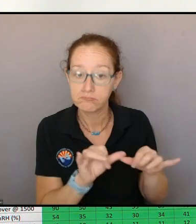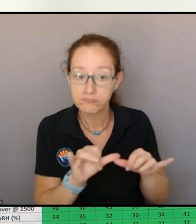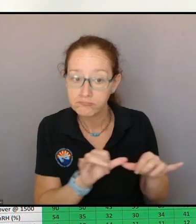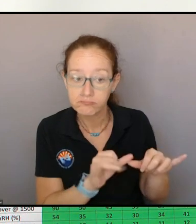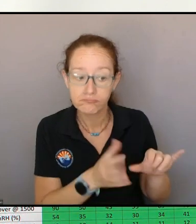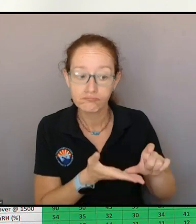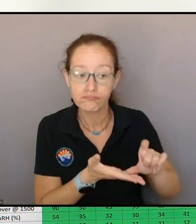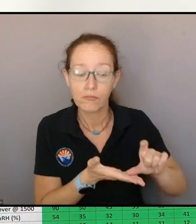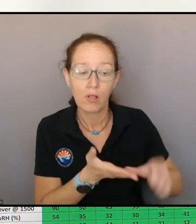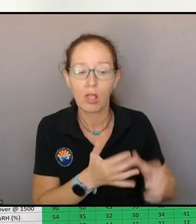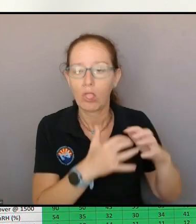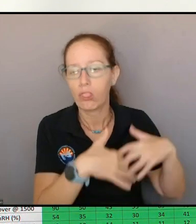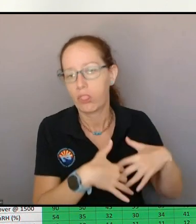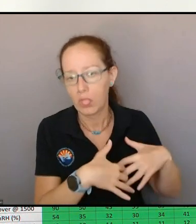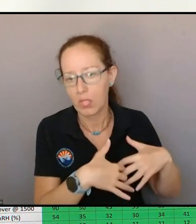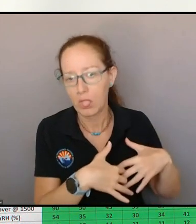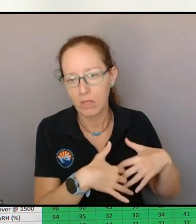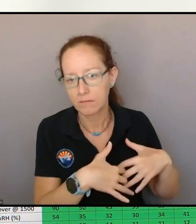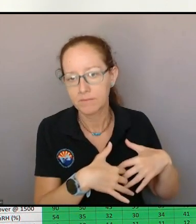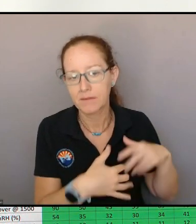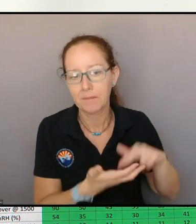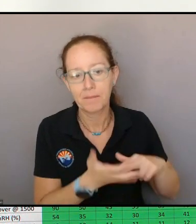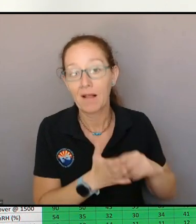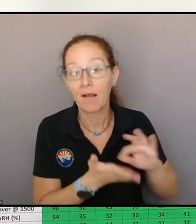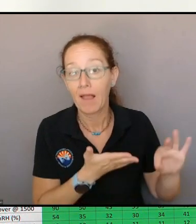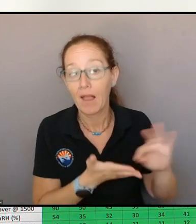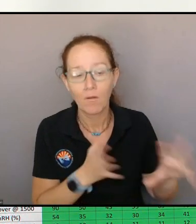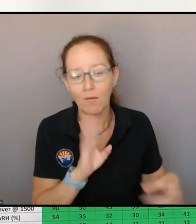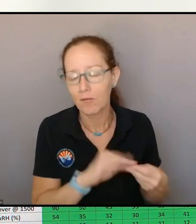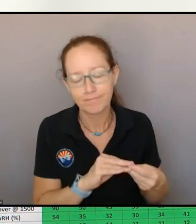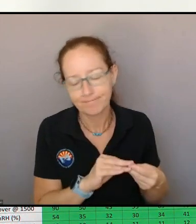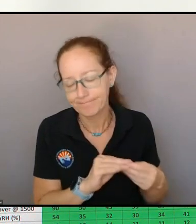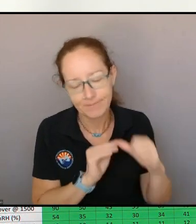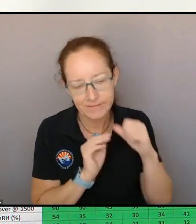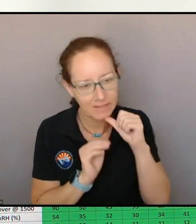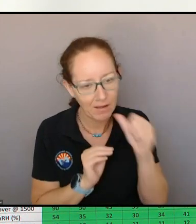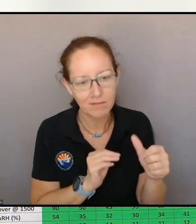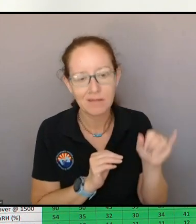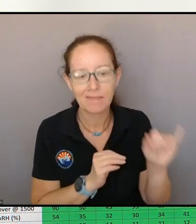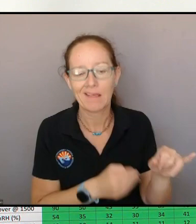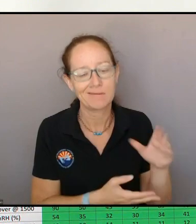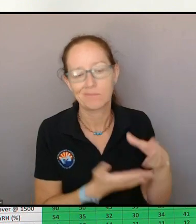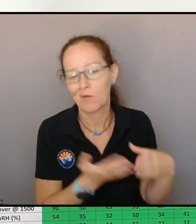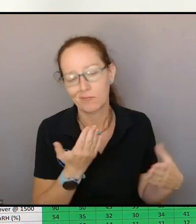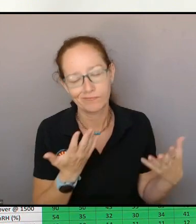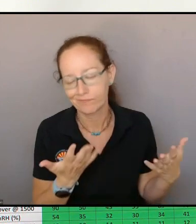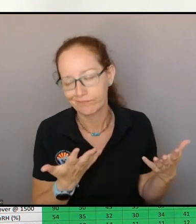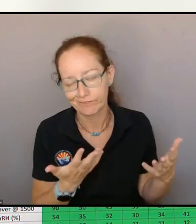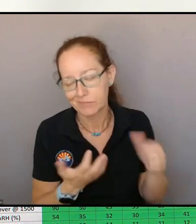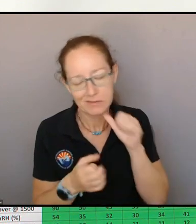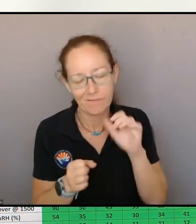rainfall, and so this is just a portion of the rainfall here. It's actually probably closer to maybe 1 to 1 1/2 inch